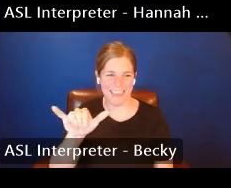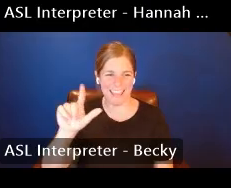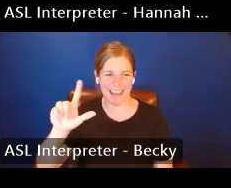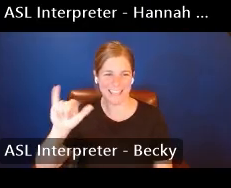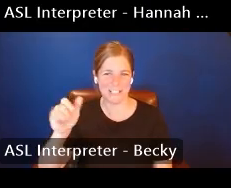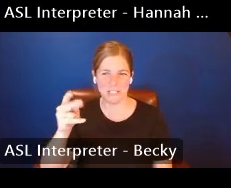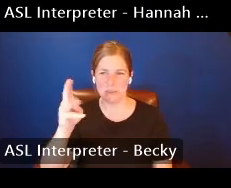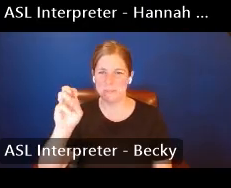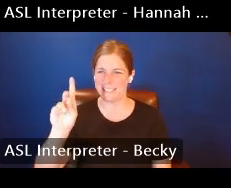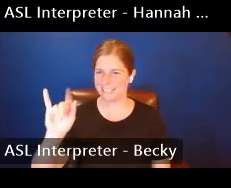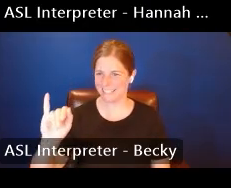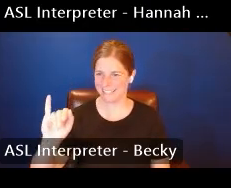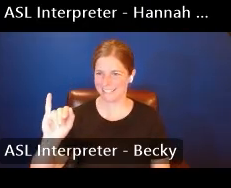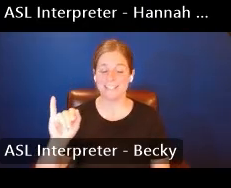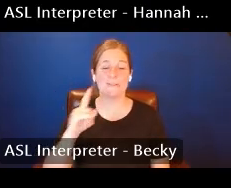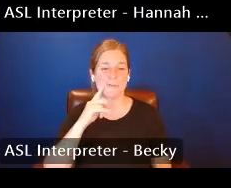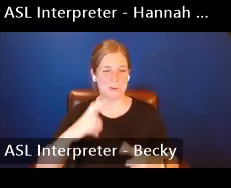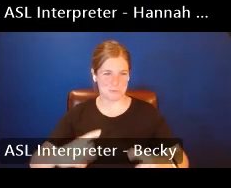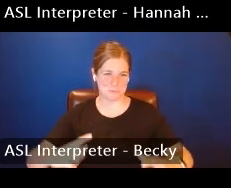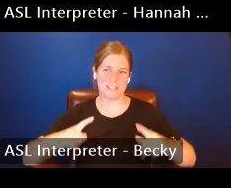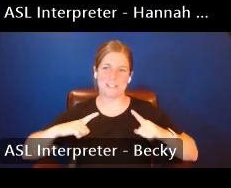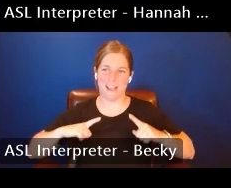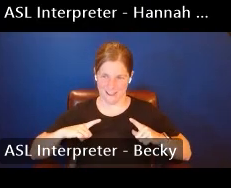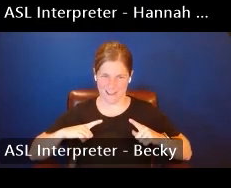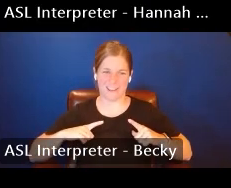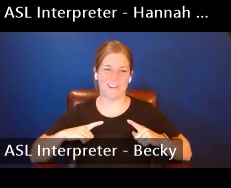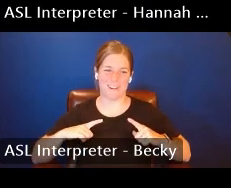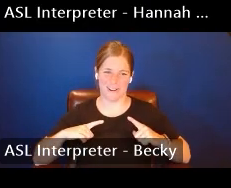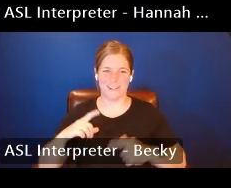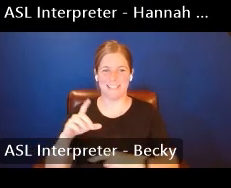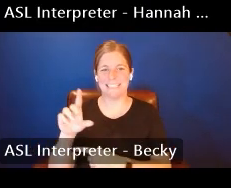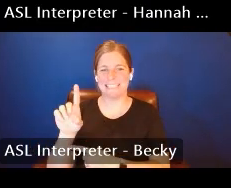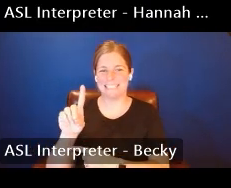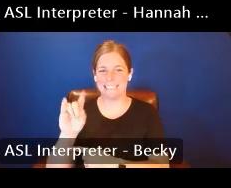coordinator for the state of Minnesota and an audio description consultant.